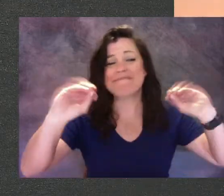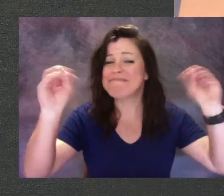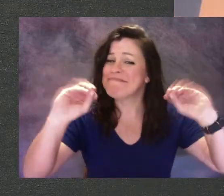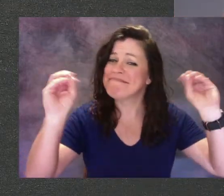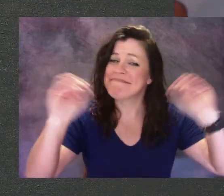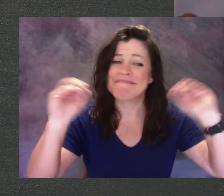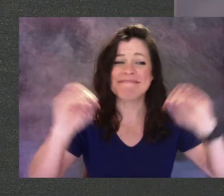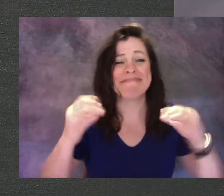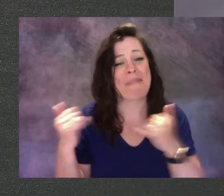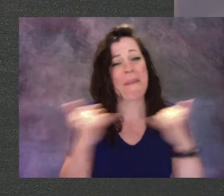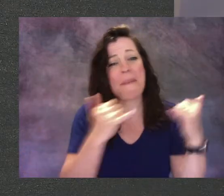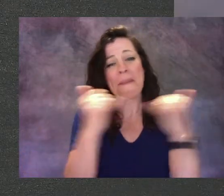Clifford,